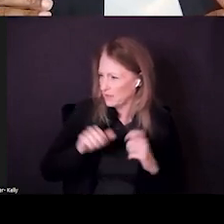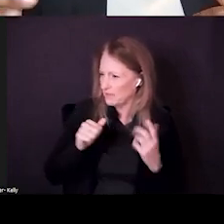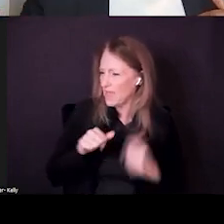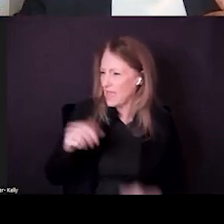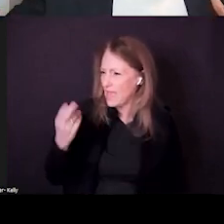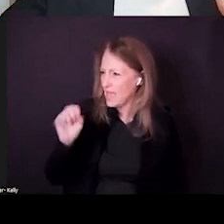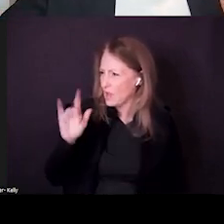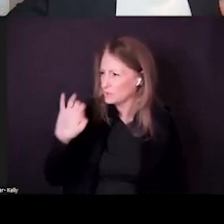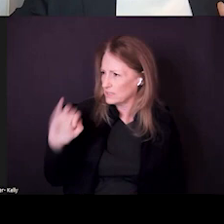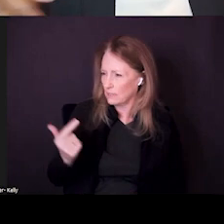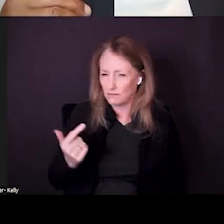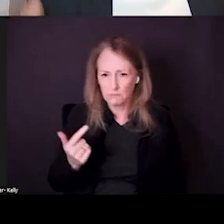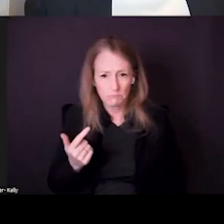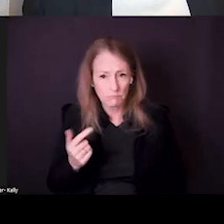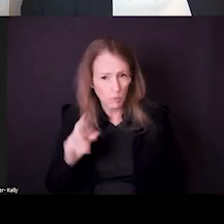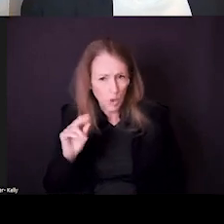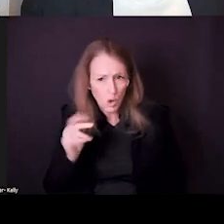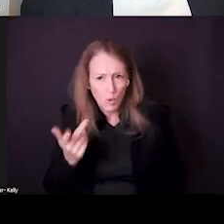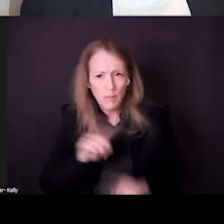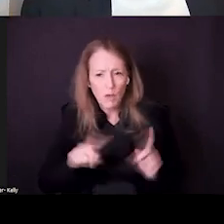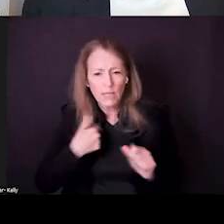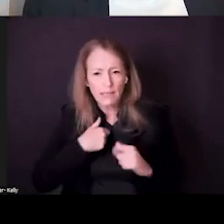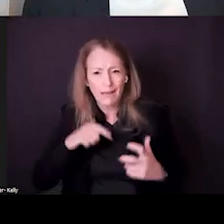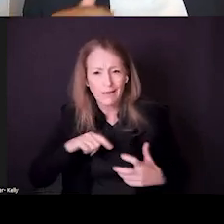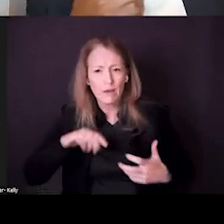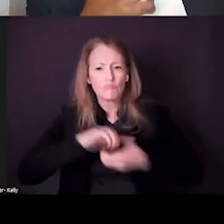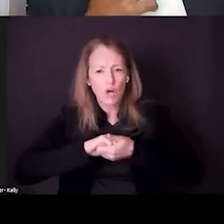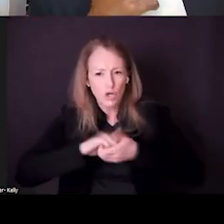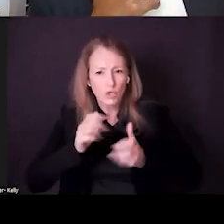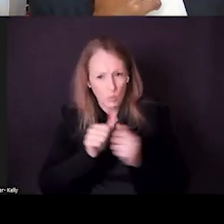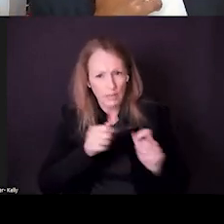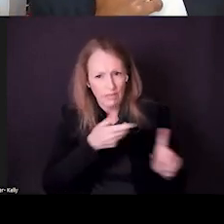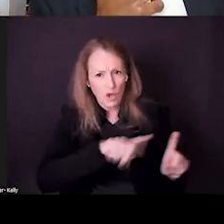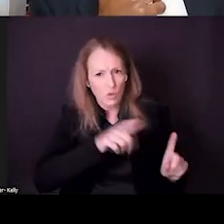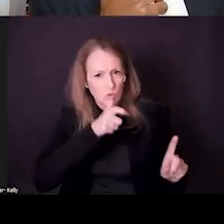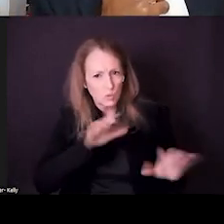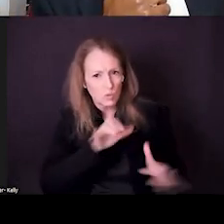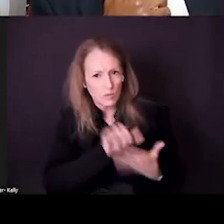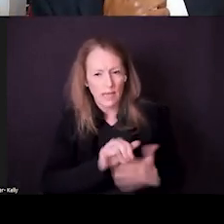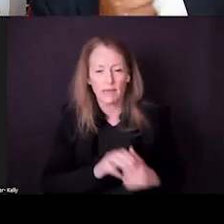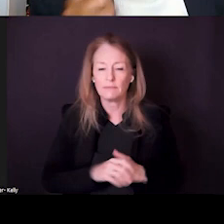PEOPLE WHO DO DO HOUSING. WE HAD AN INITIATIVE WHERE THE MAYOR